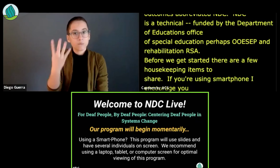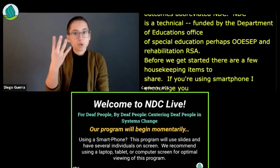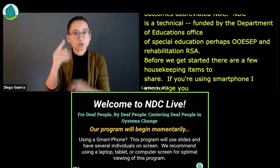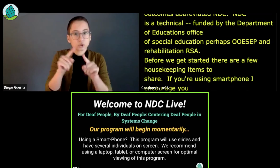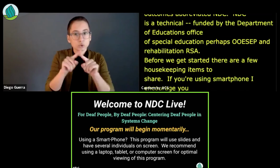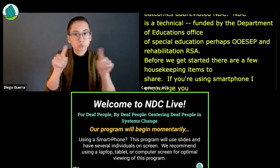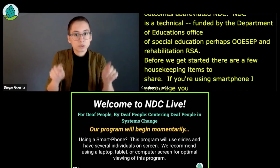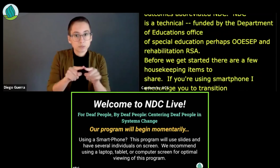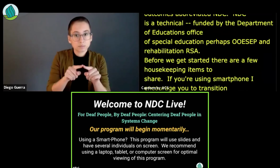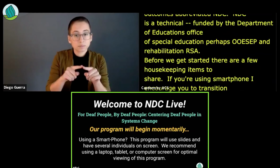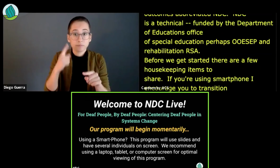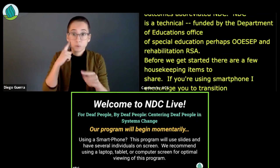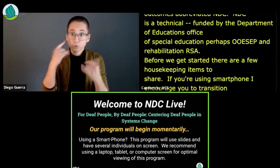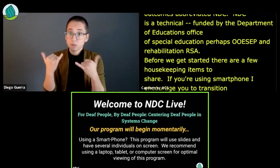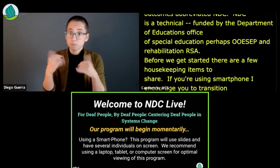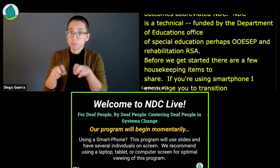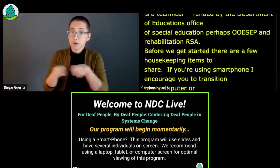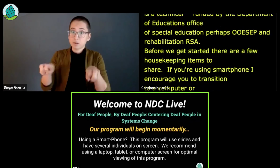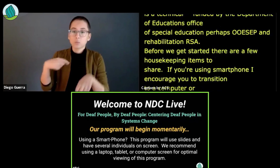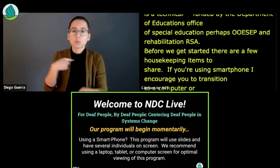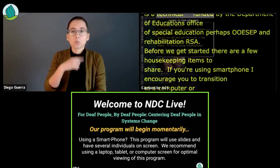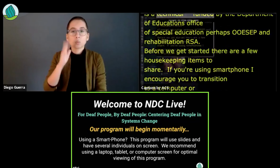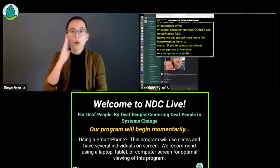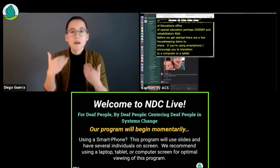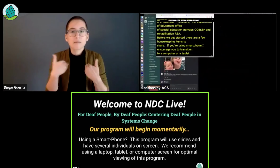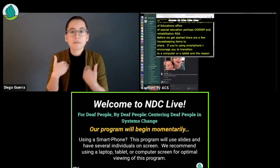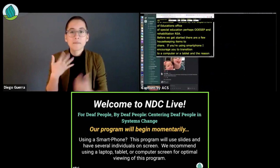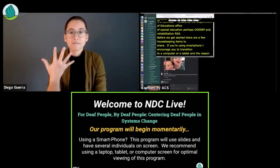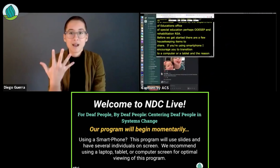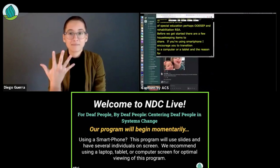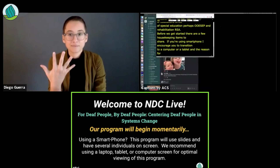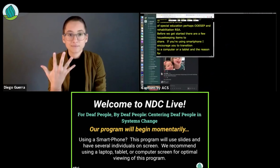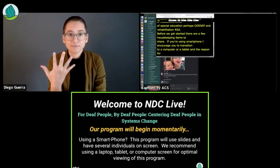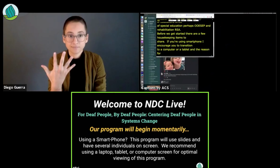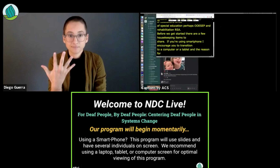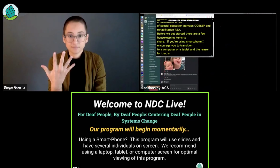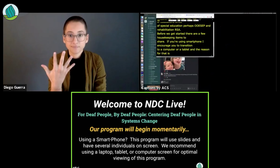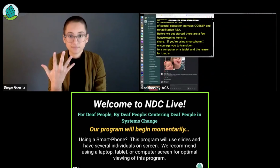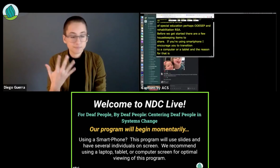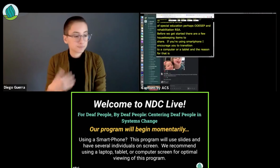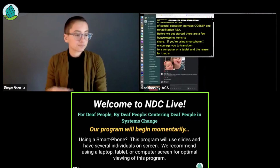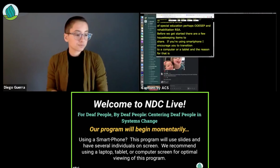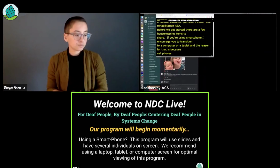is because cell phones or mobile devices tend to have a limited display of about four screens,